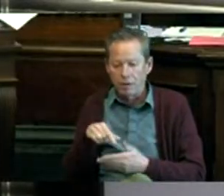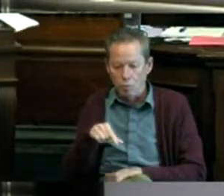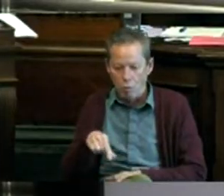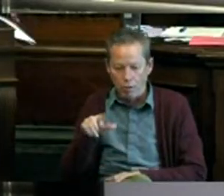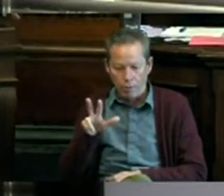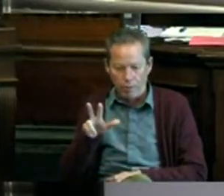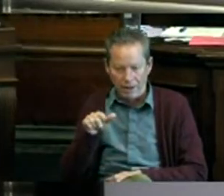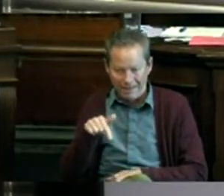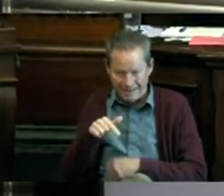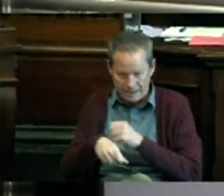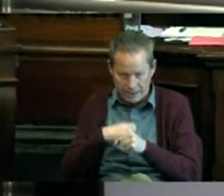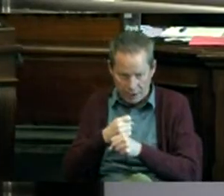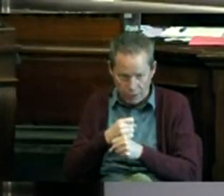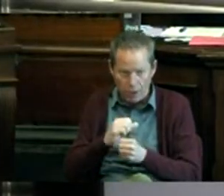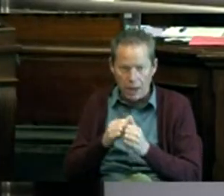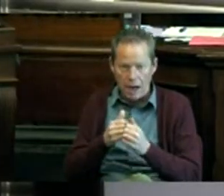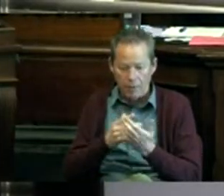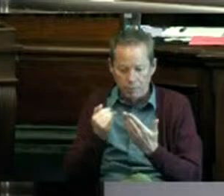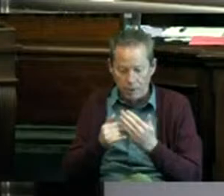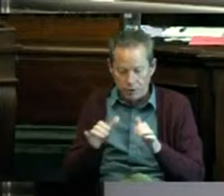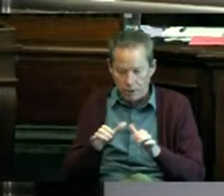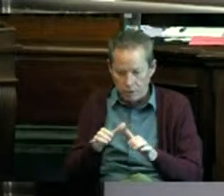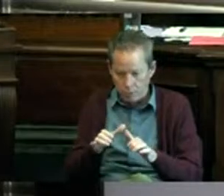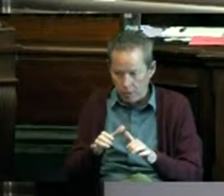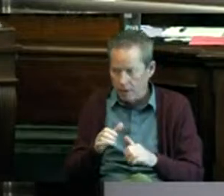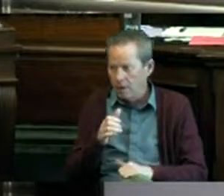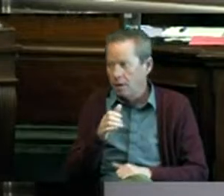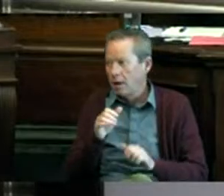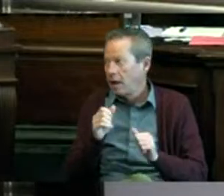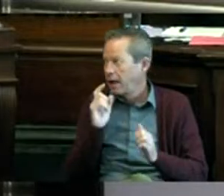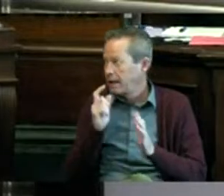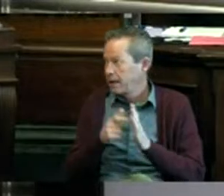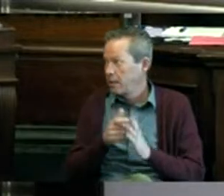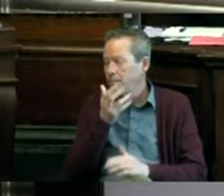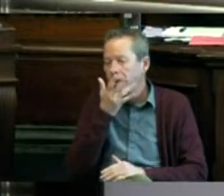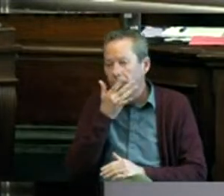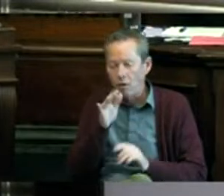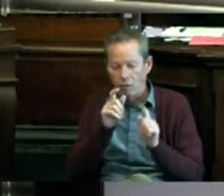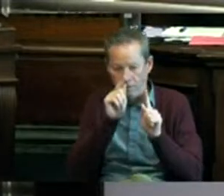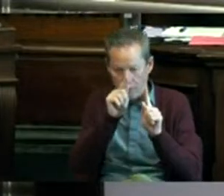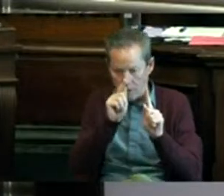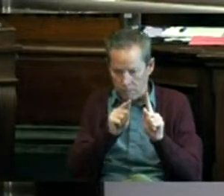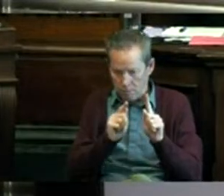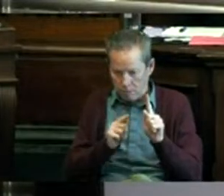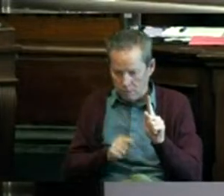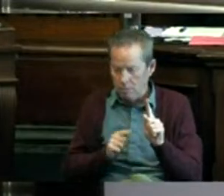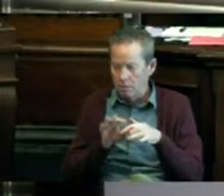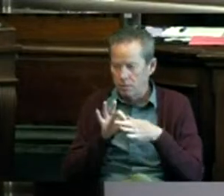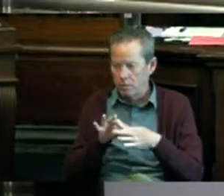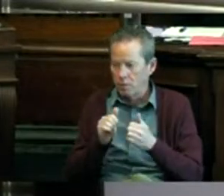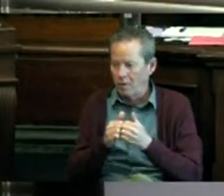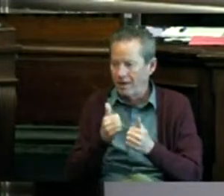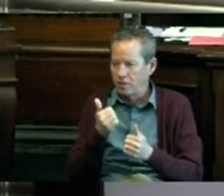example, going live in Q3 this calendar year. How those